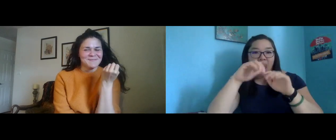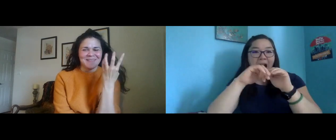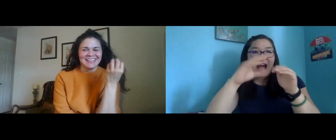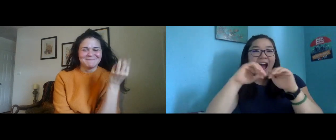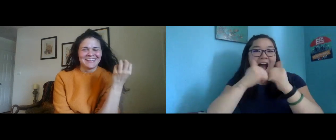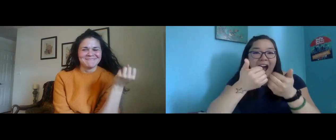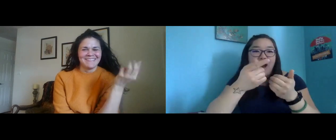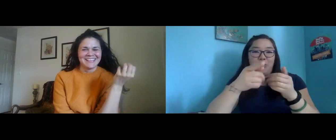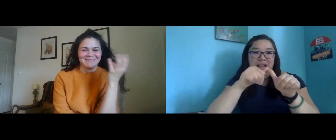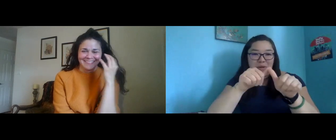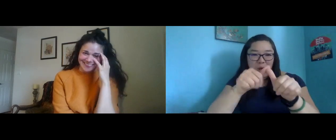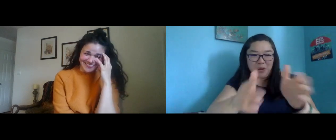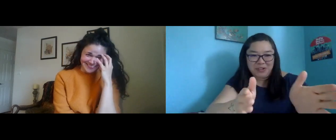A: Many times. P: How did you keep going?